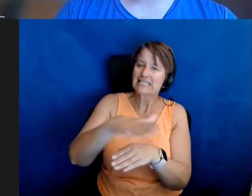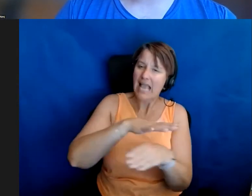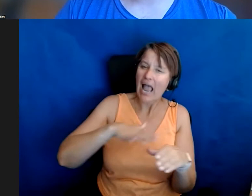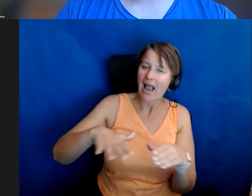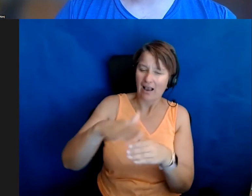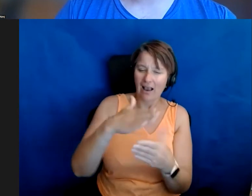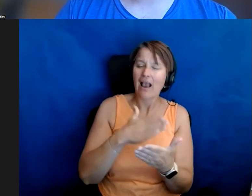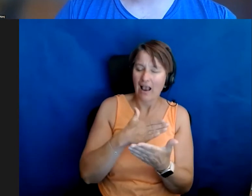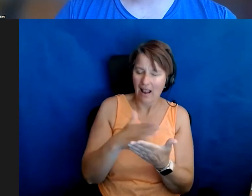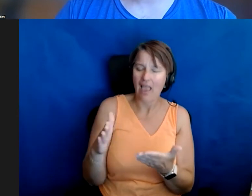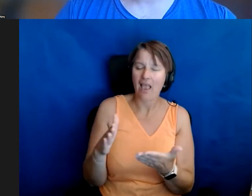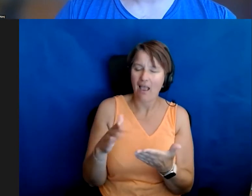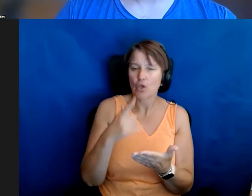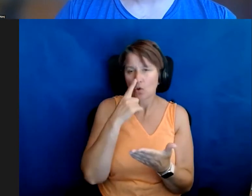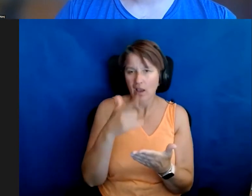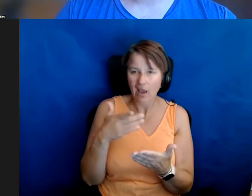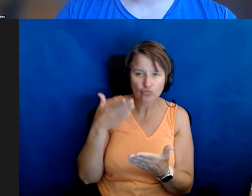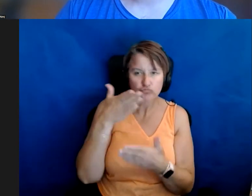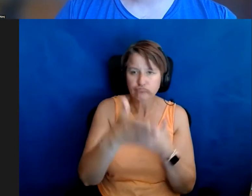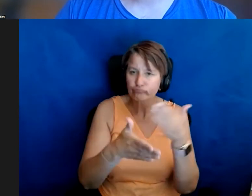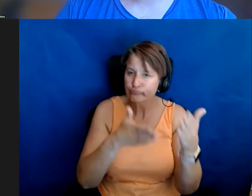you can, it's, you can come in, you can start something,